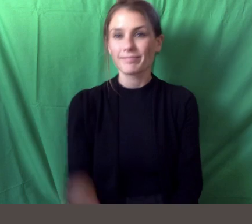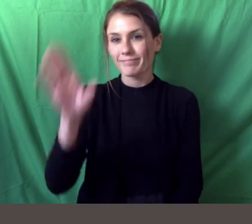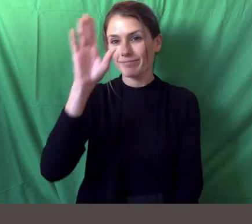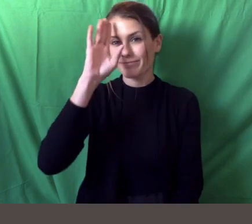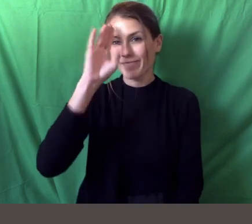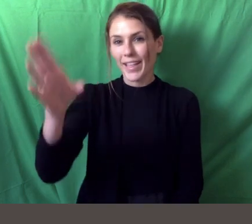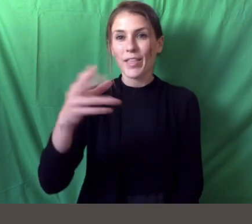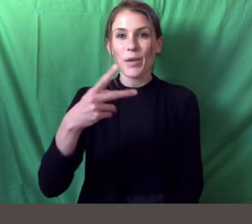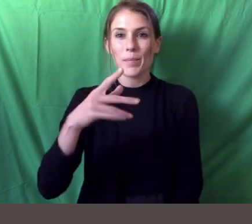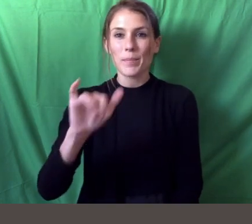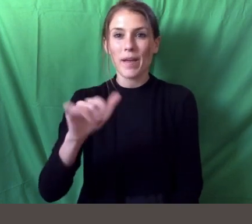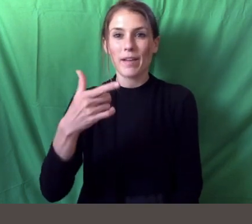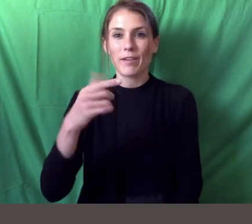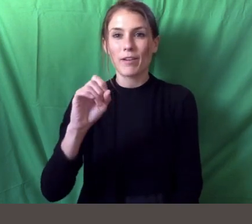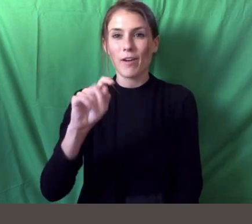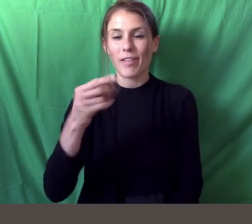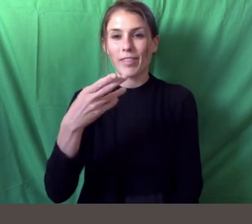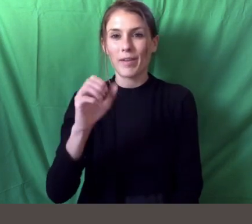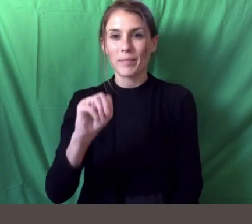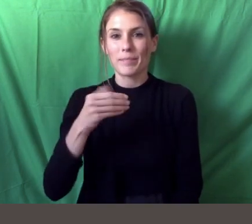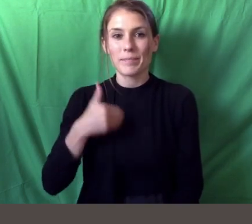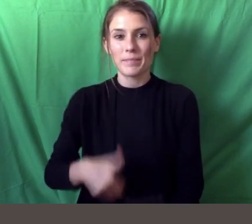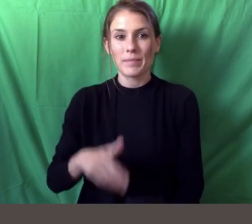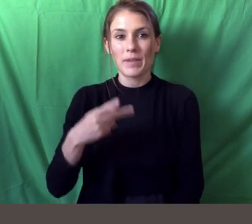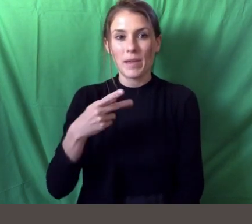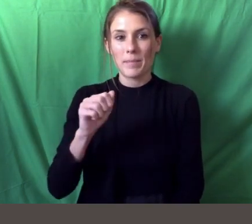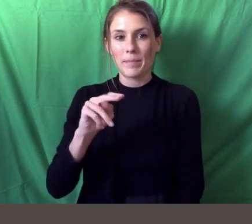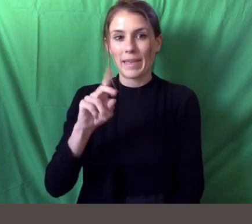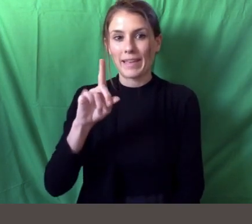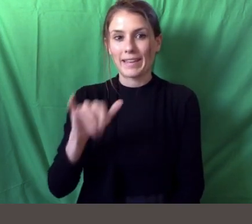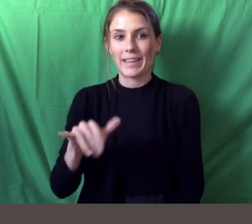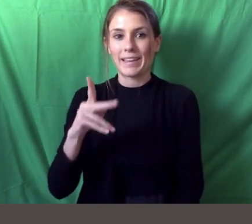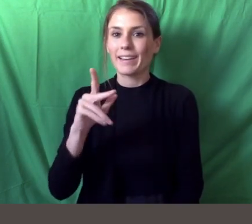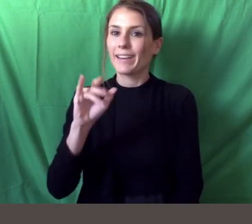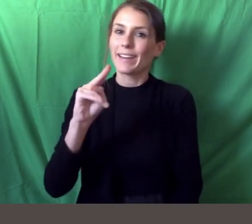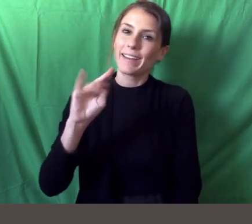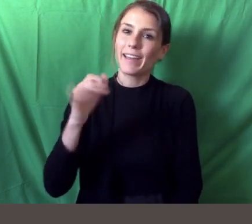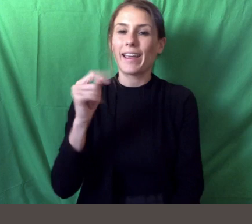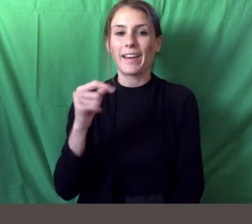Hello, PyGotham. My name is Pandy Knight and I'm the Automation Panda.